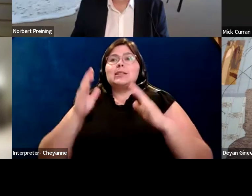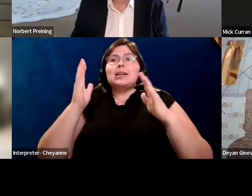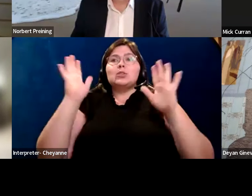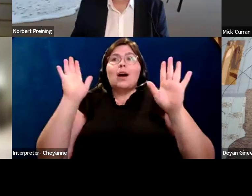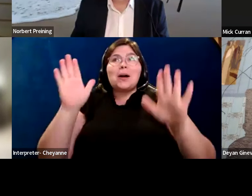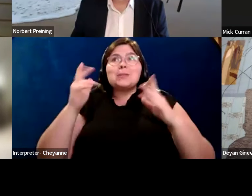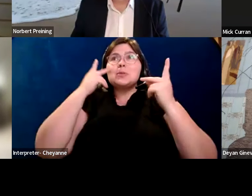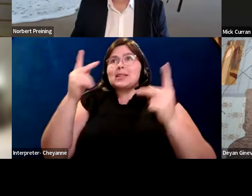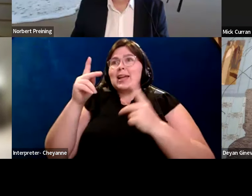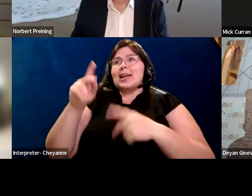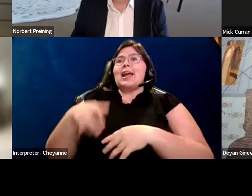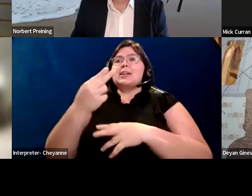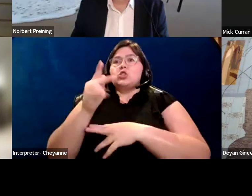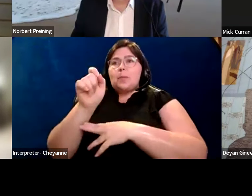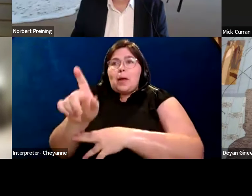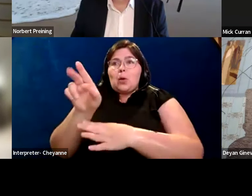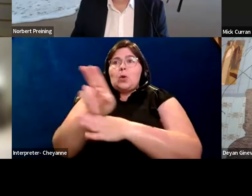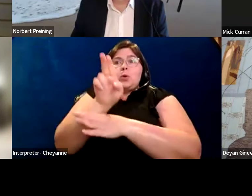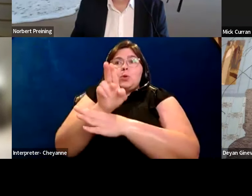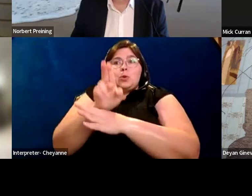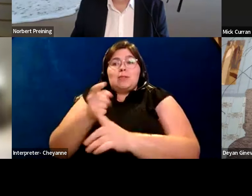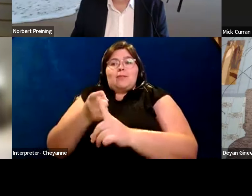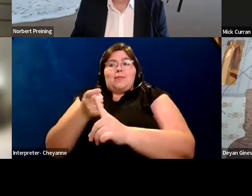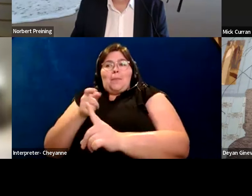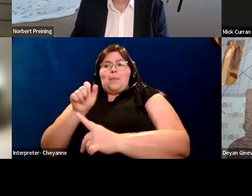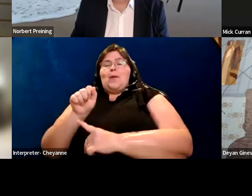It is also, as Mick pointed out, an open source software.